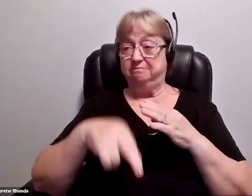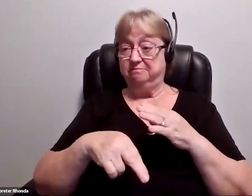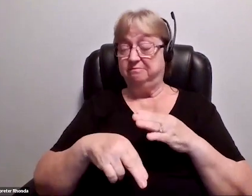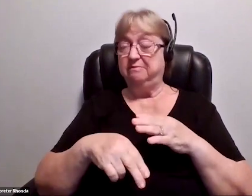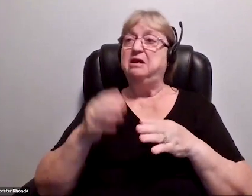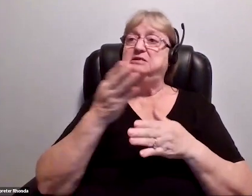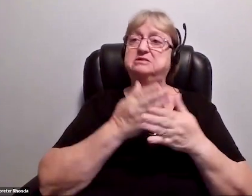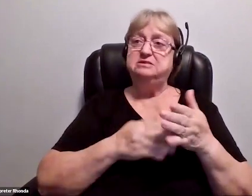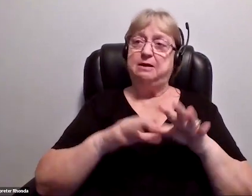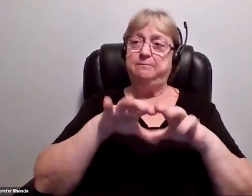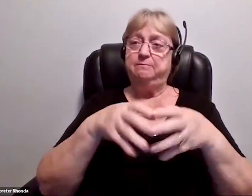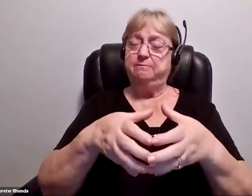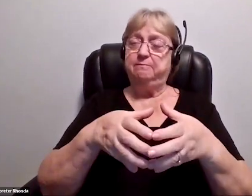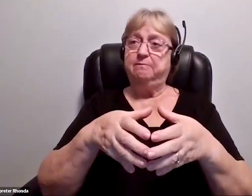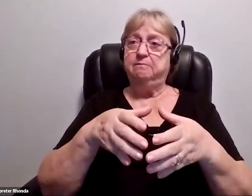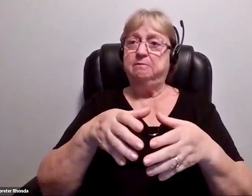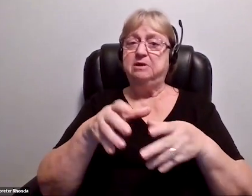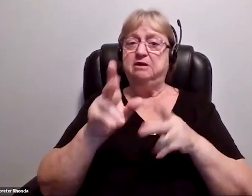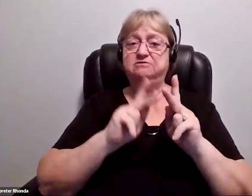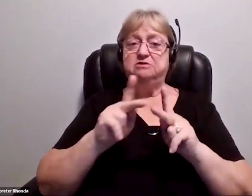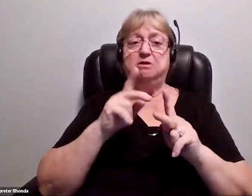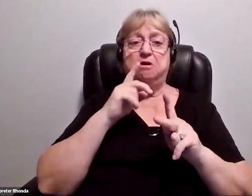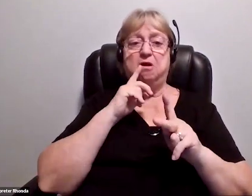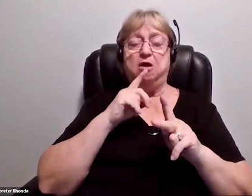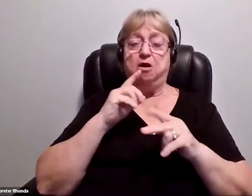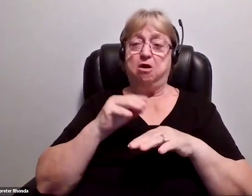are facing significant skill gaps in STEM-related areas